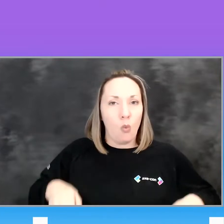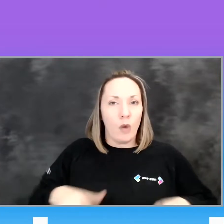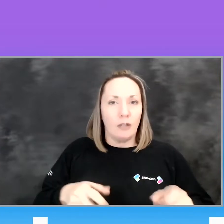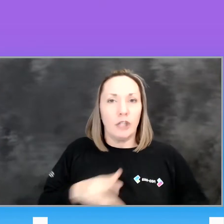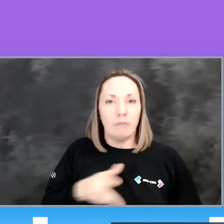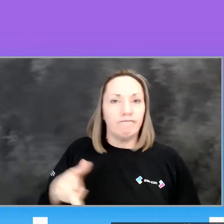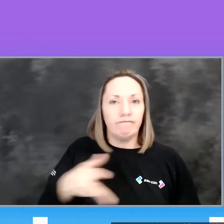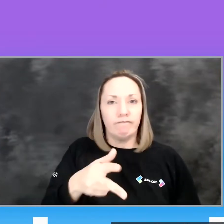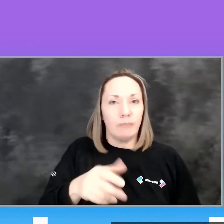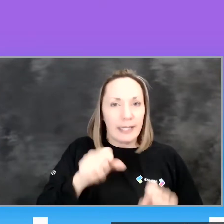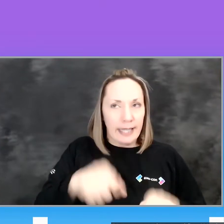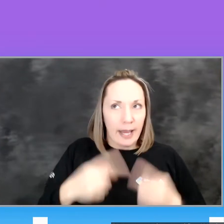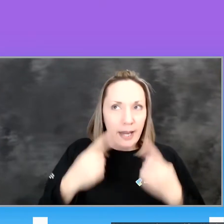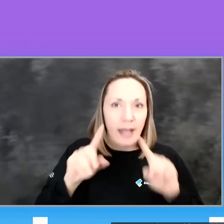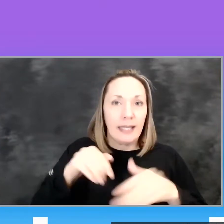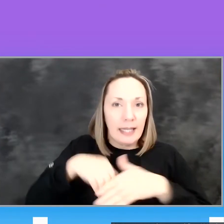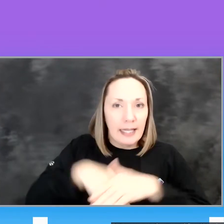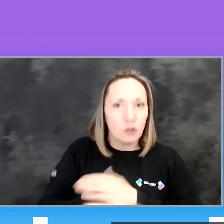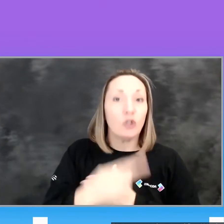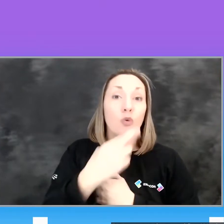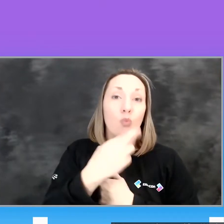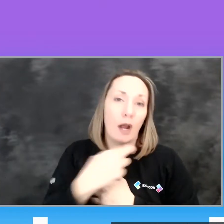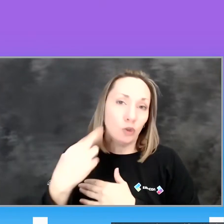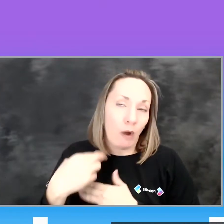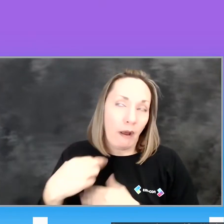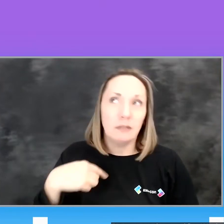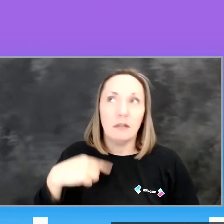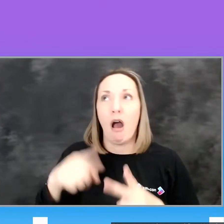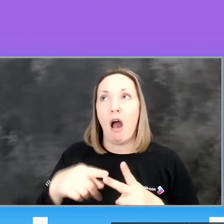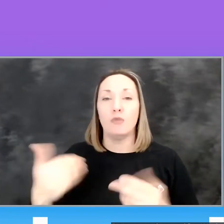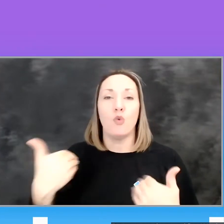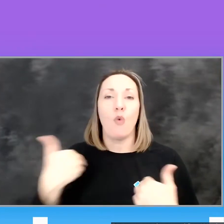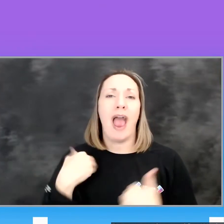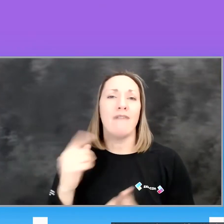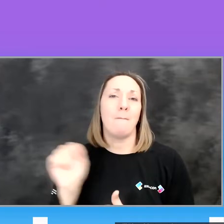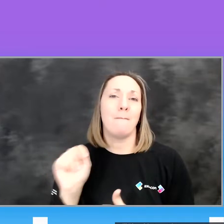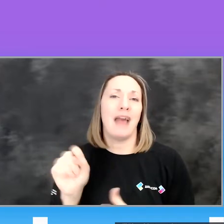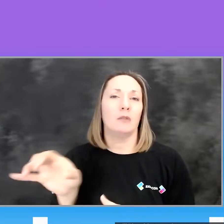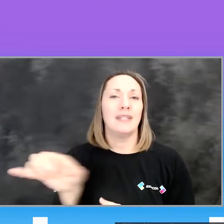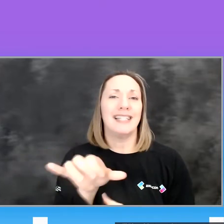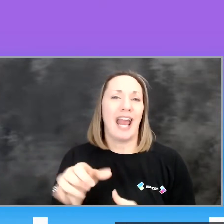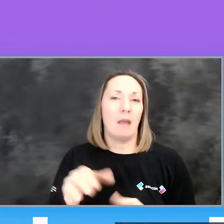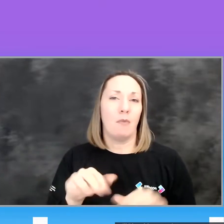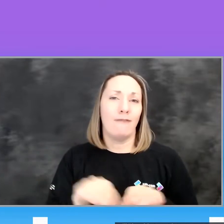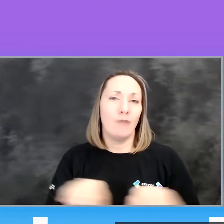around. Will I be able to get into your restaurant? And do you